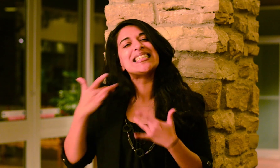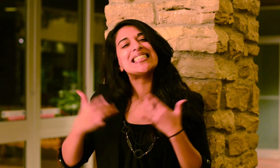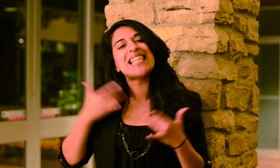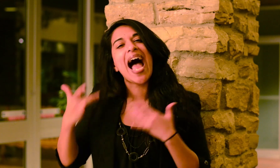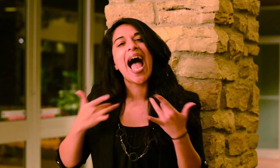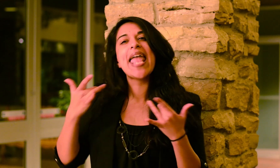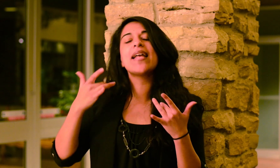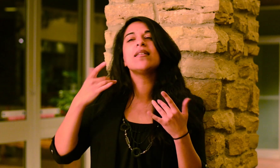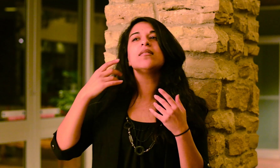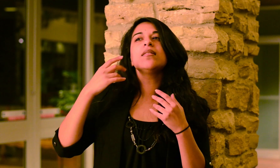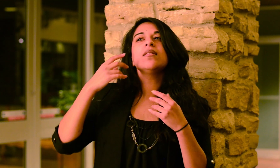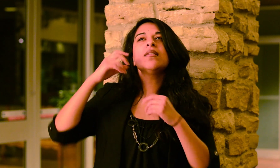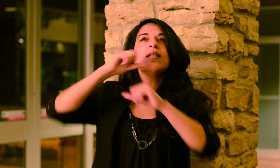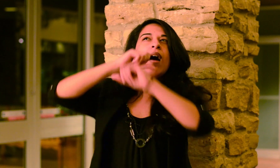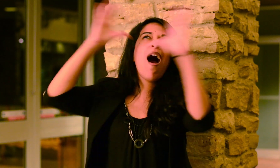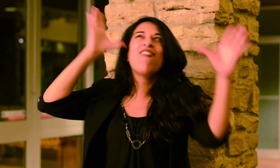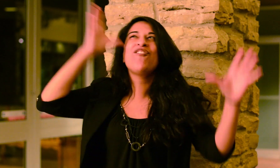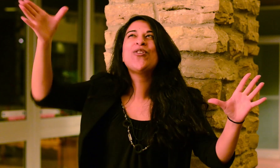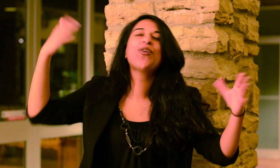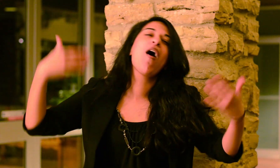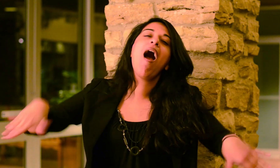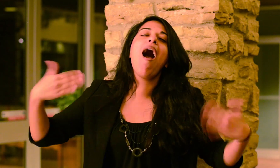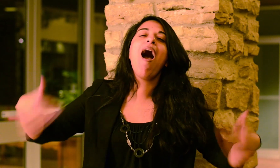A while ago, I was excited. I was idealistic.